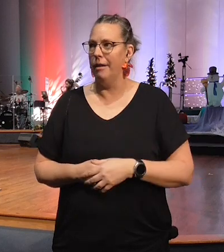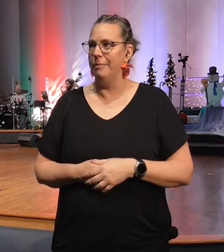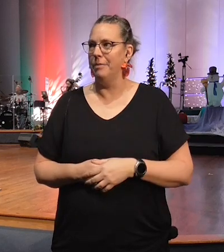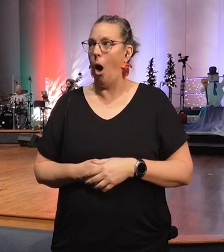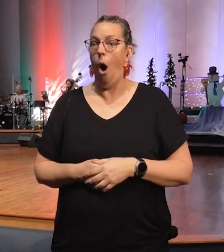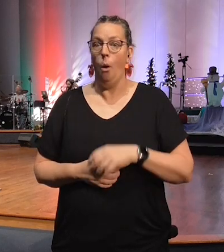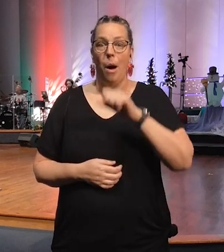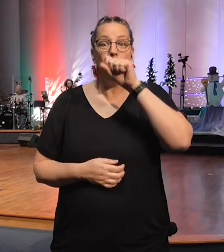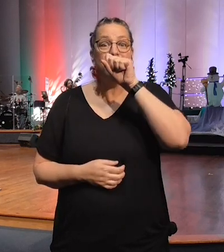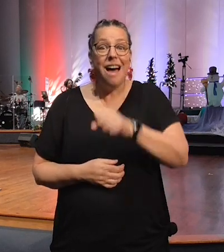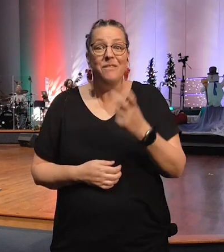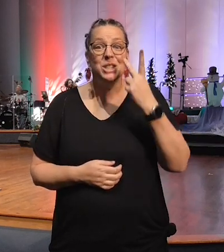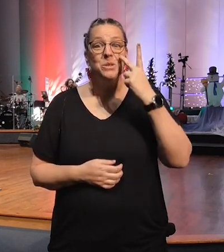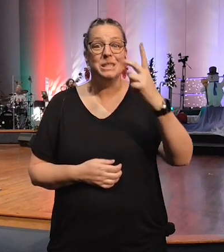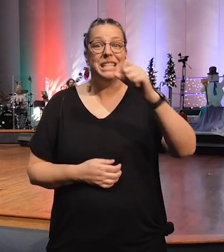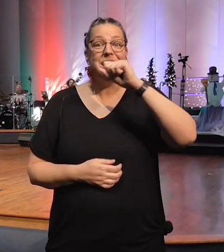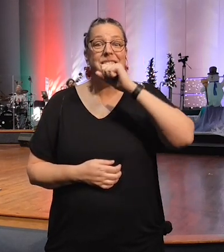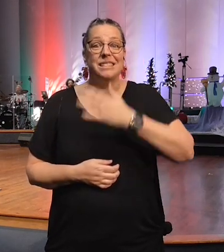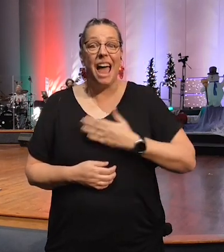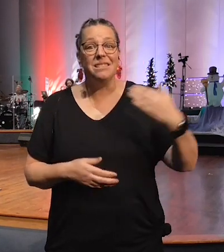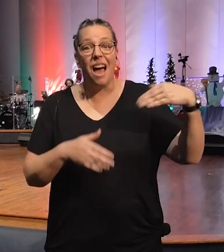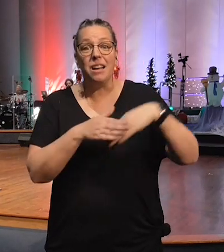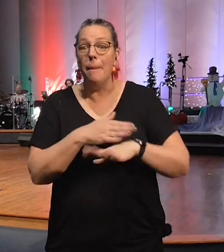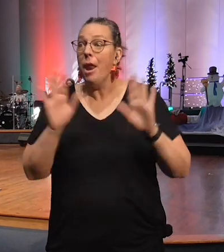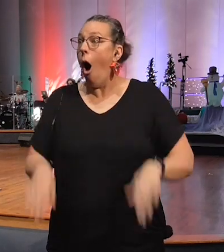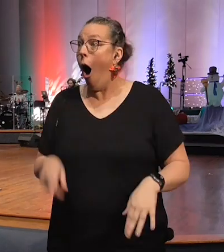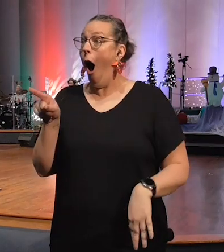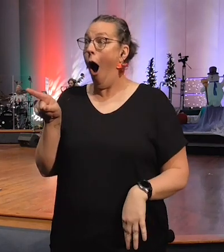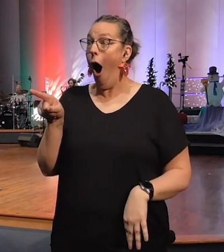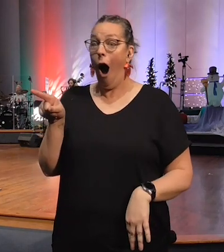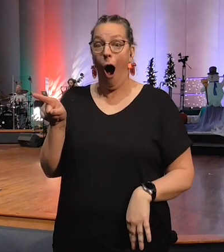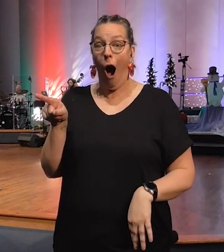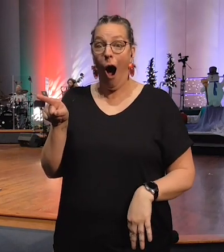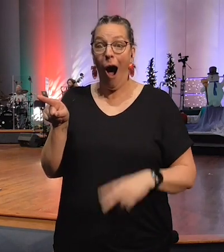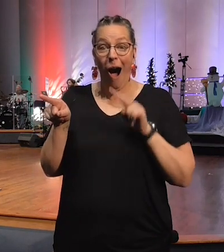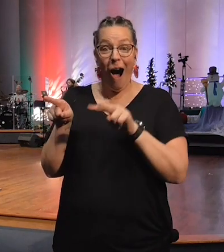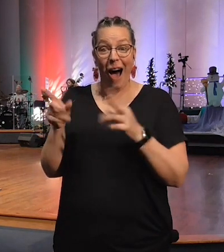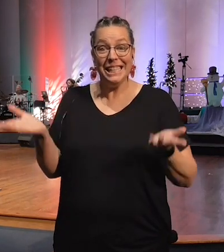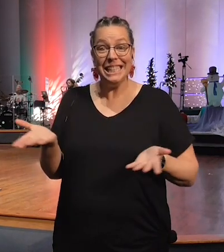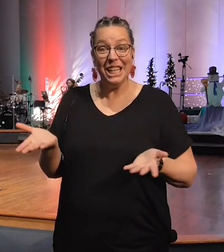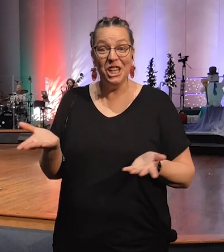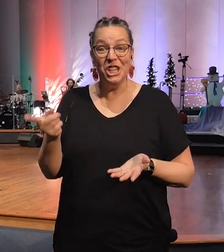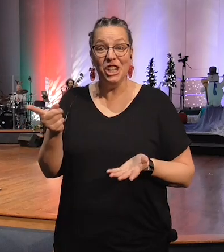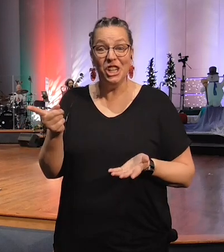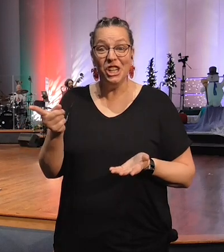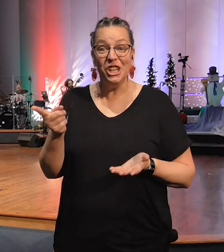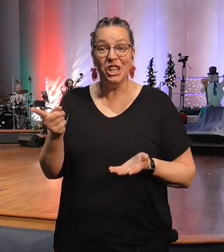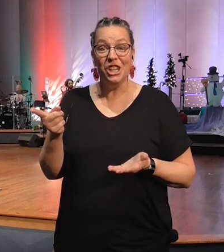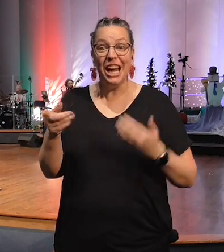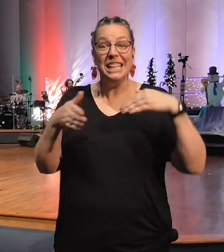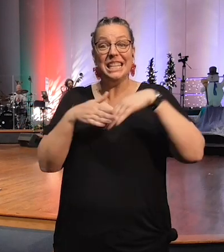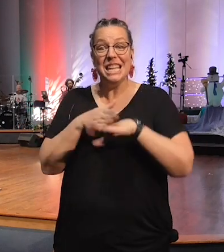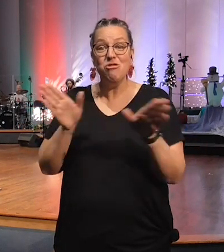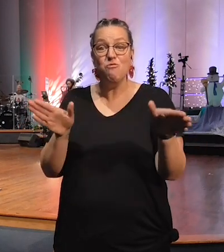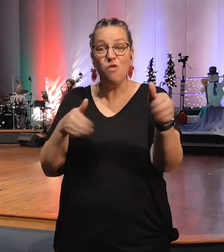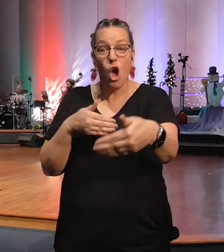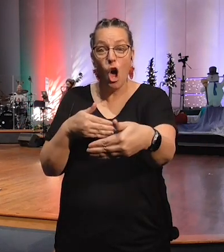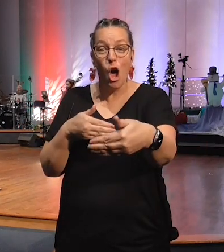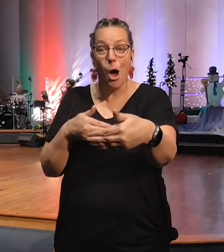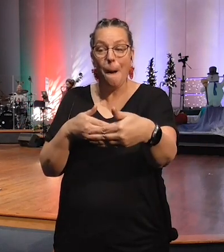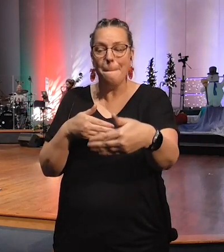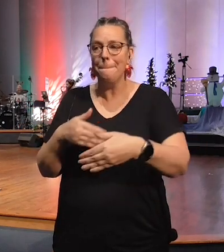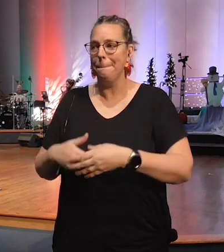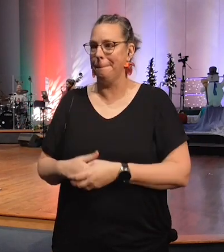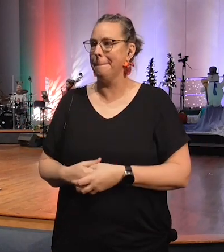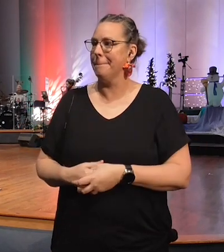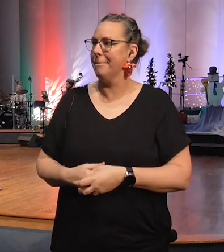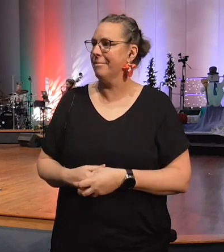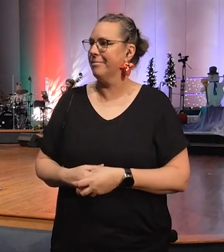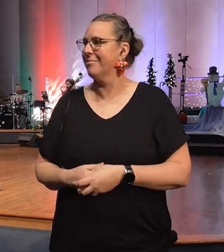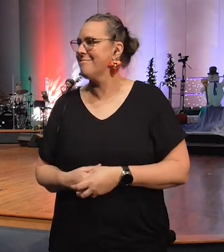Santa oh I'd love to see Santa coming whoa here he comes look at that you brought him